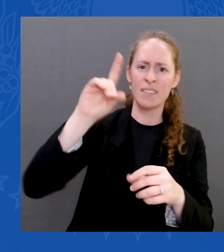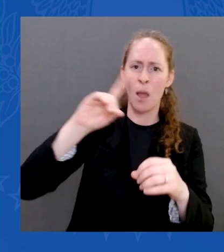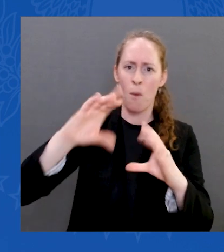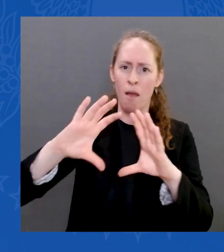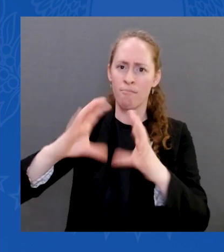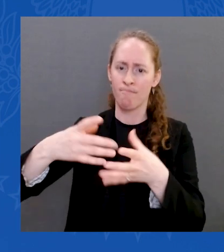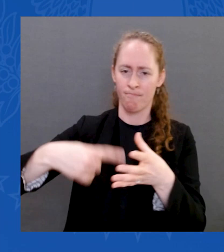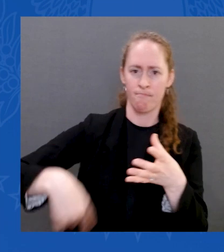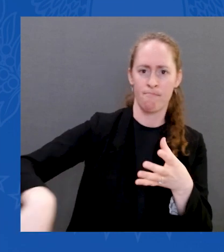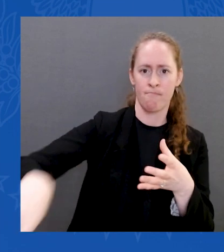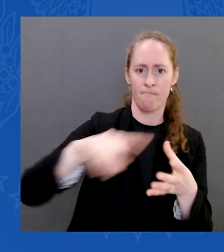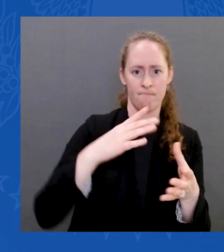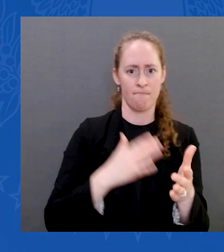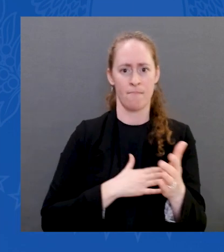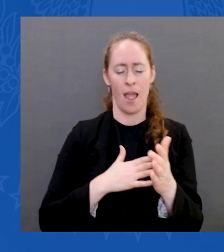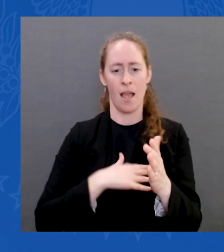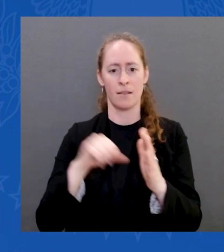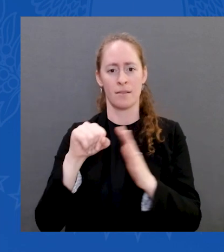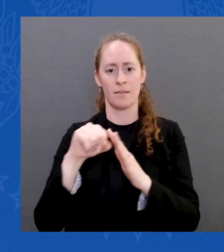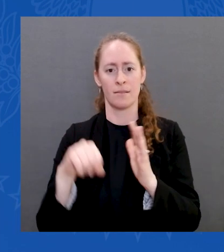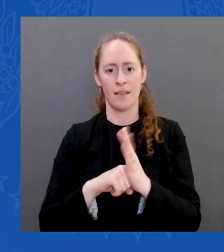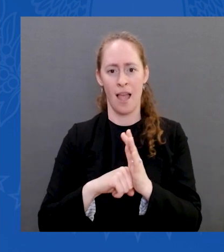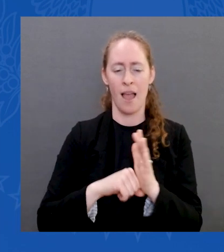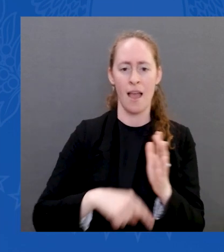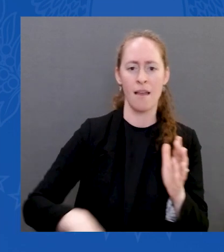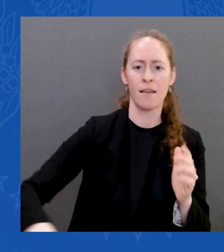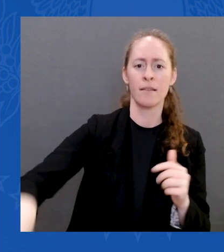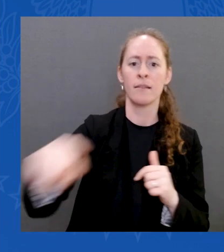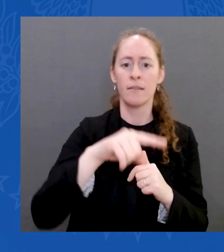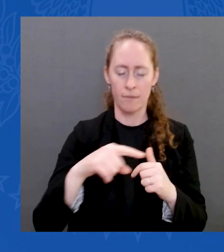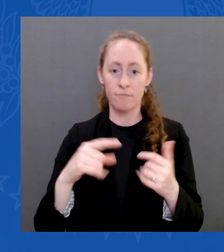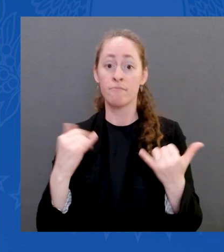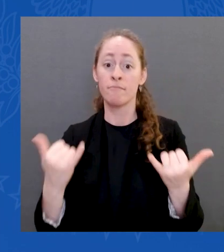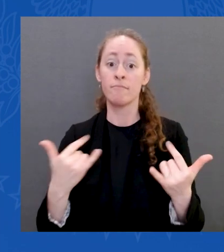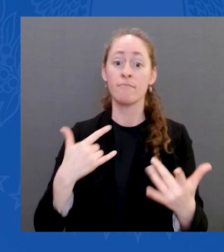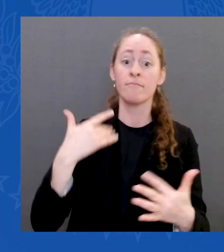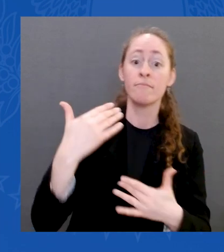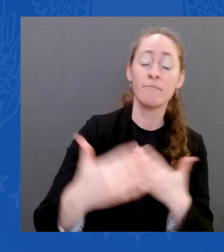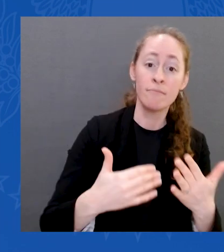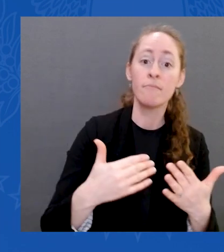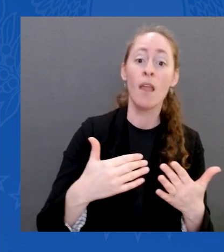The more -- the more progressive party was the Republican Party because we were a southern Democratic Party.